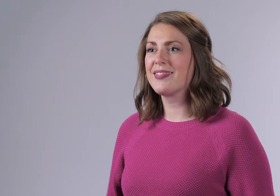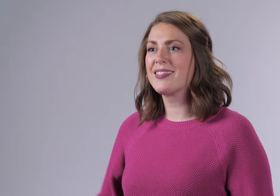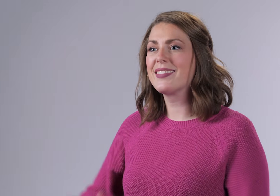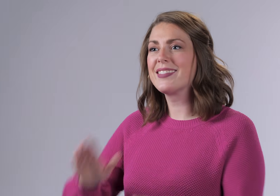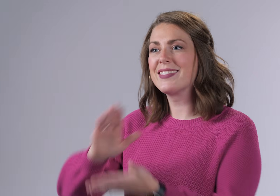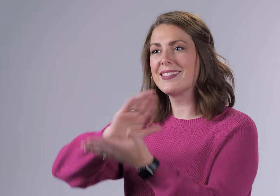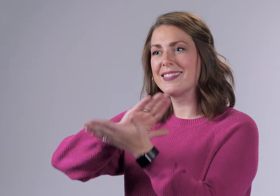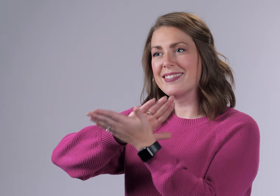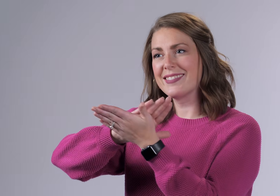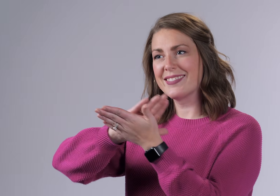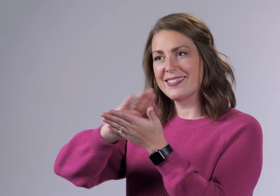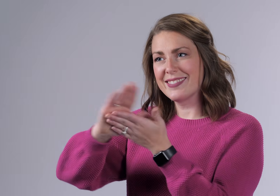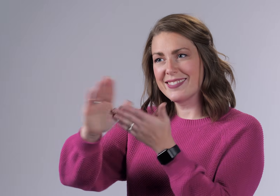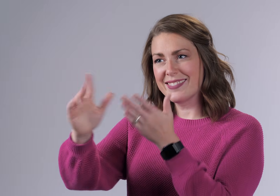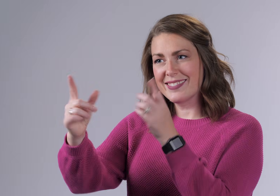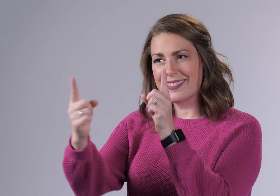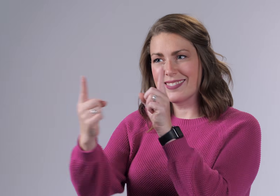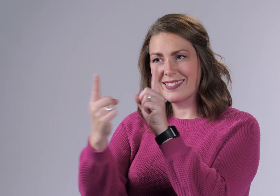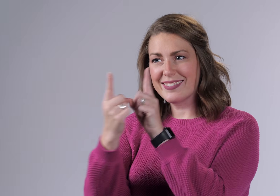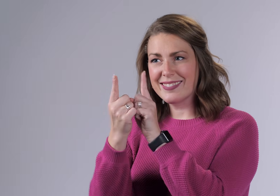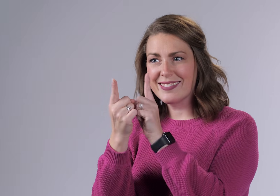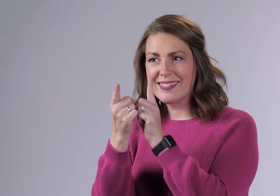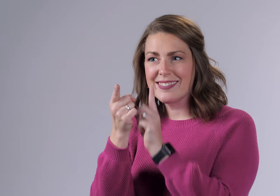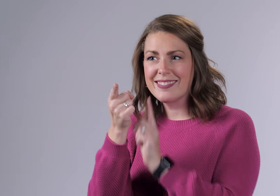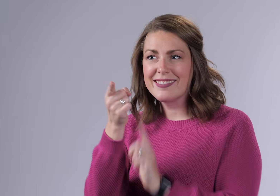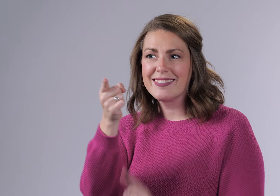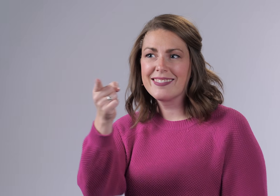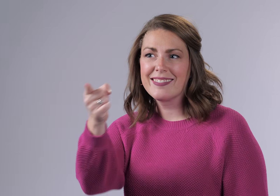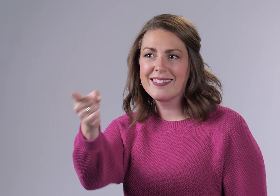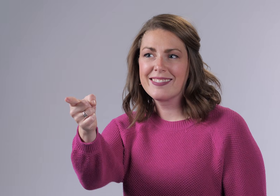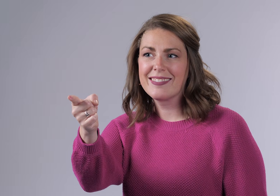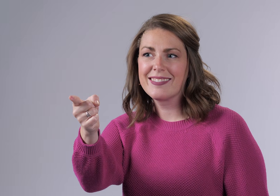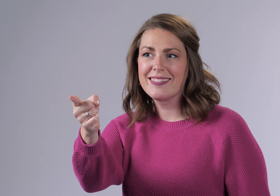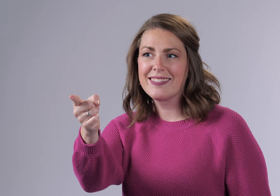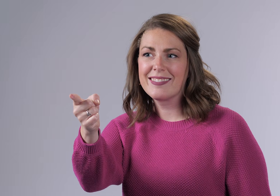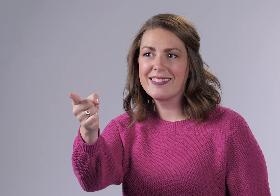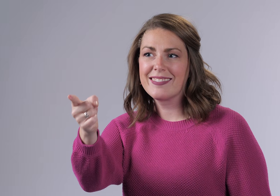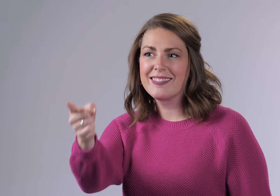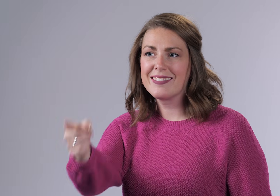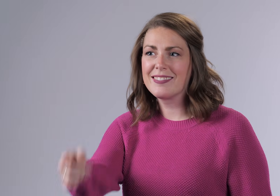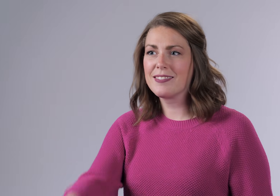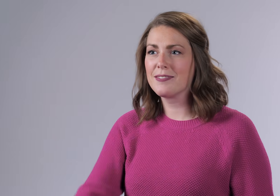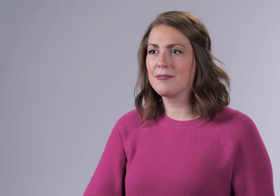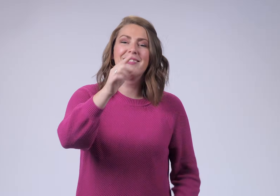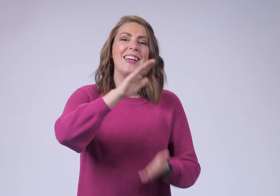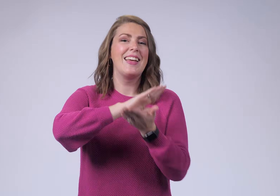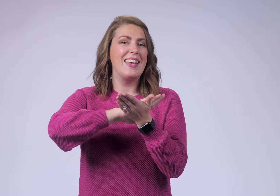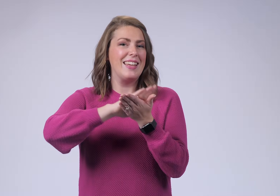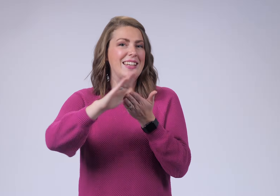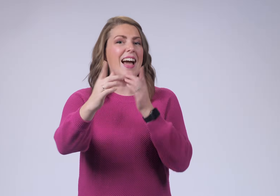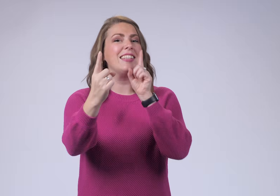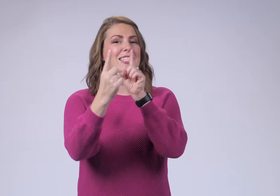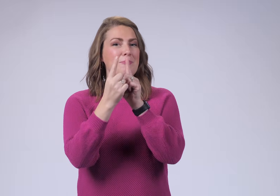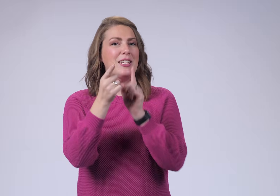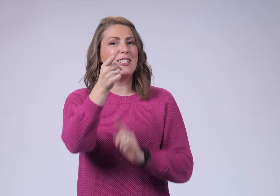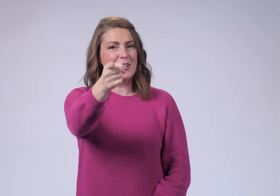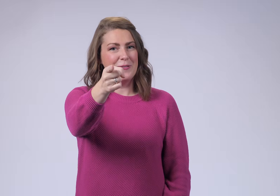The sign NICE with your people meeting each other and pointing to the person. NICE TO MEET YOU